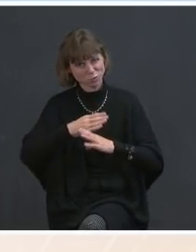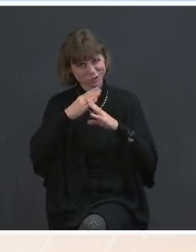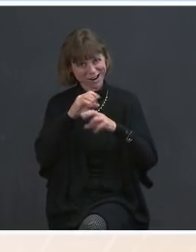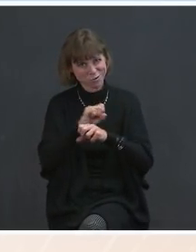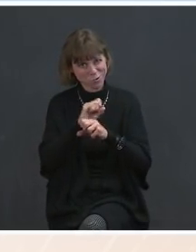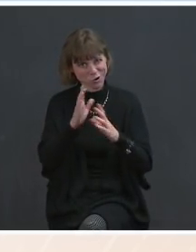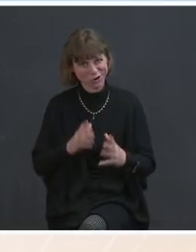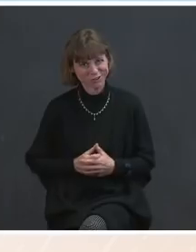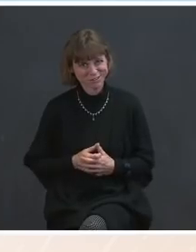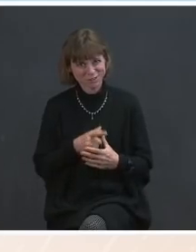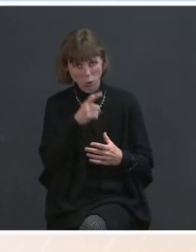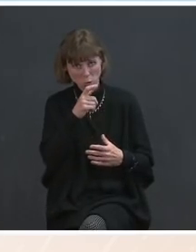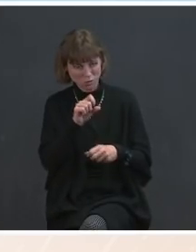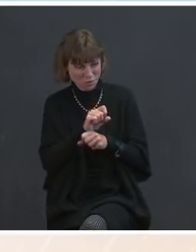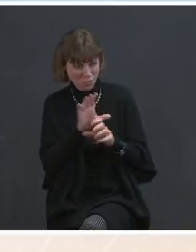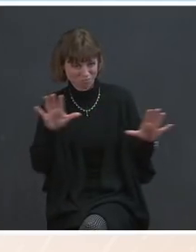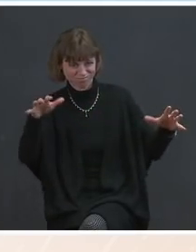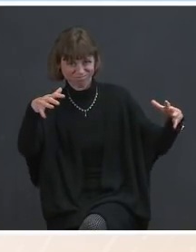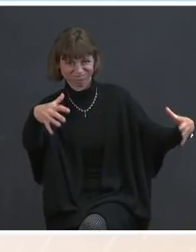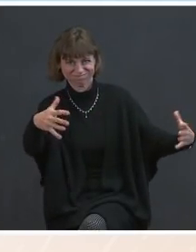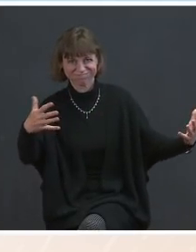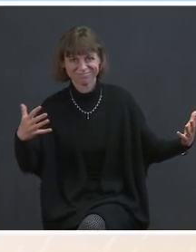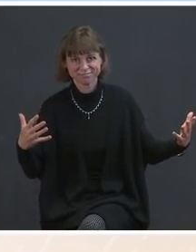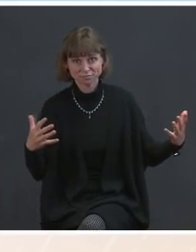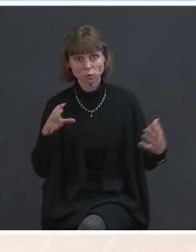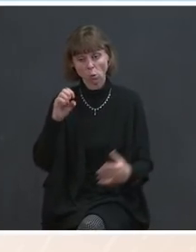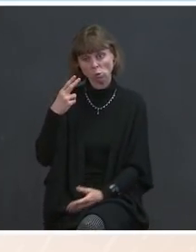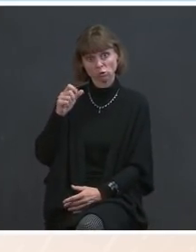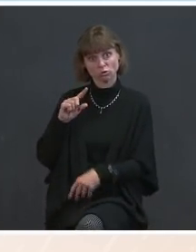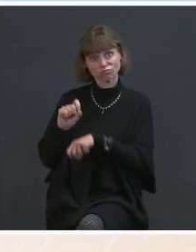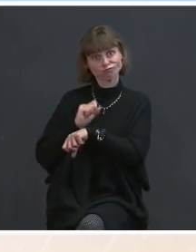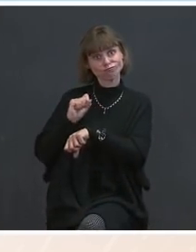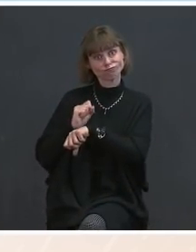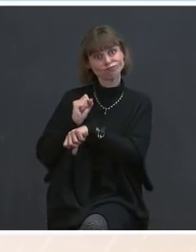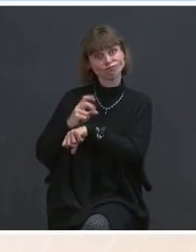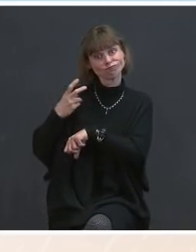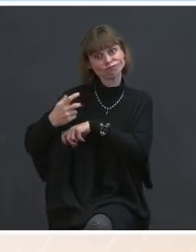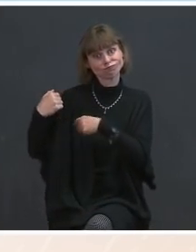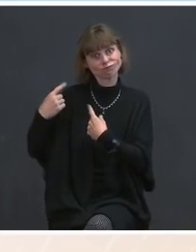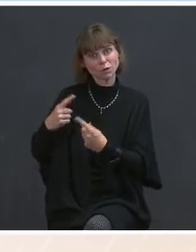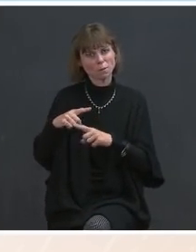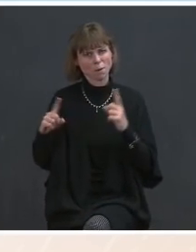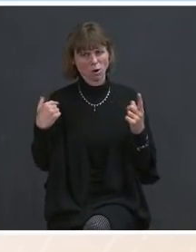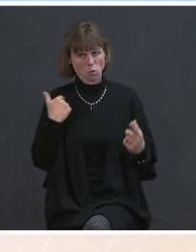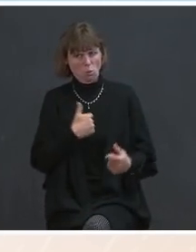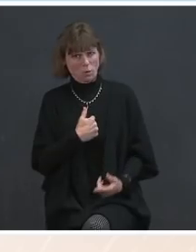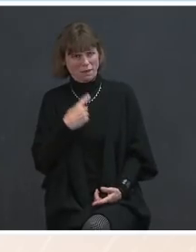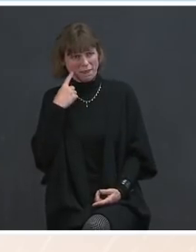The OSHA has been working diligently, but we, of course, believe they should have the time to get it right